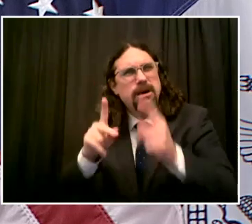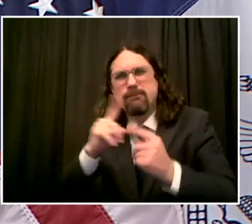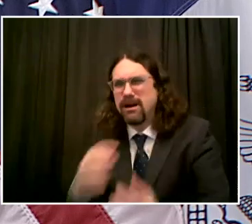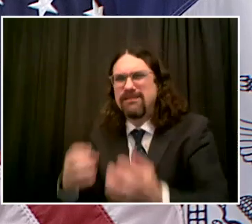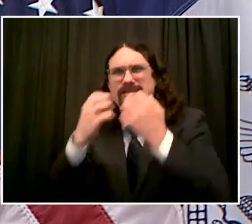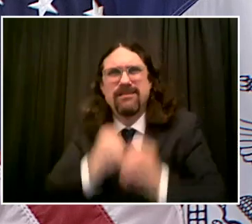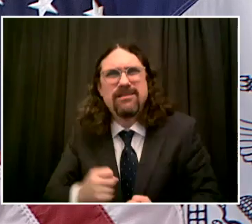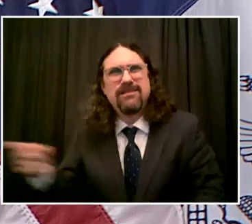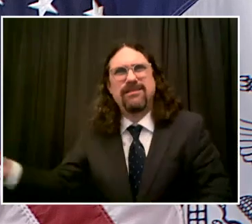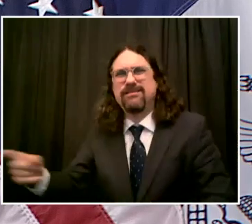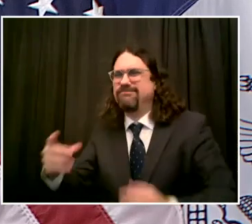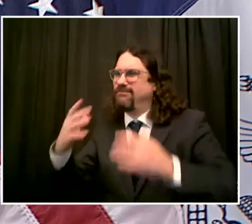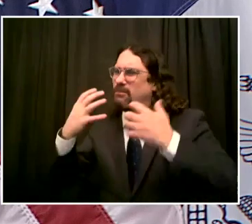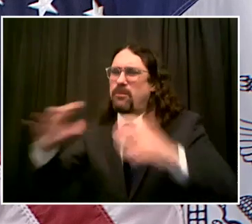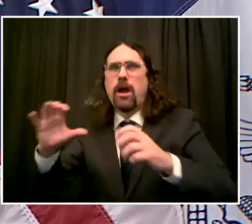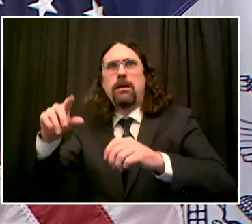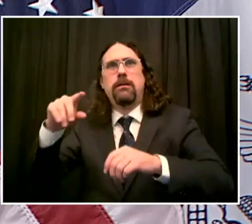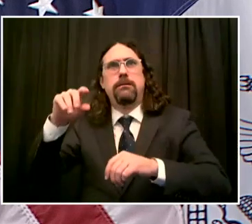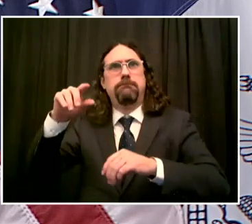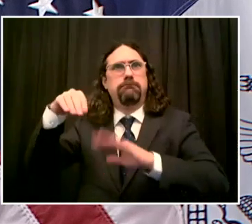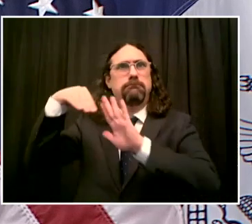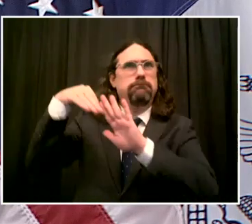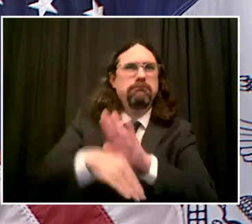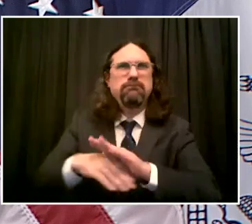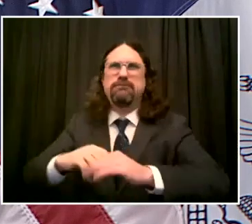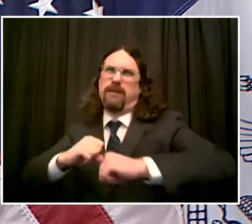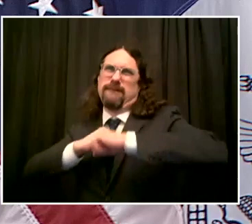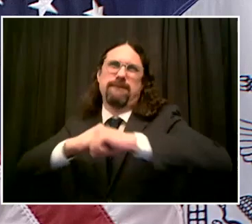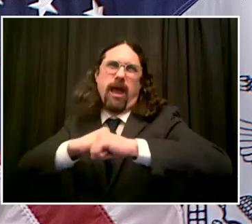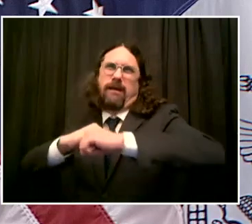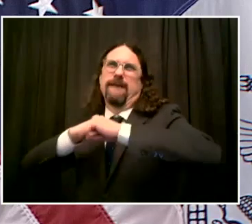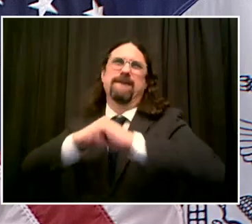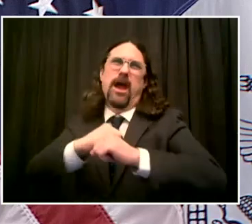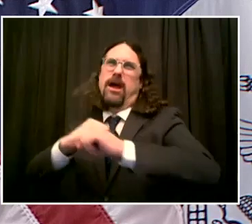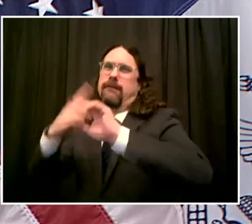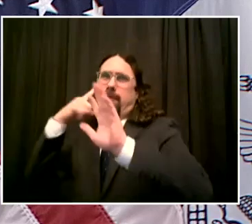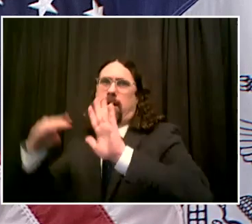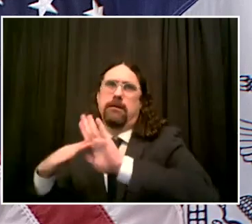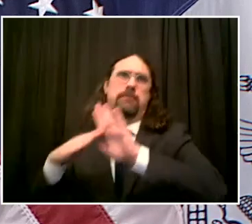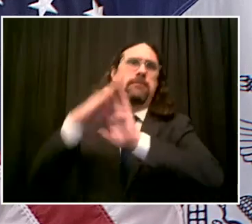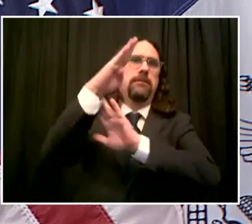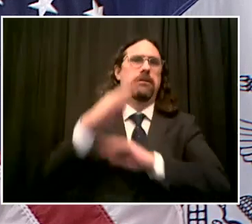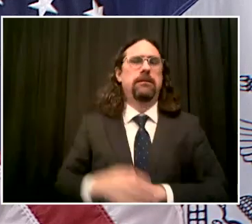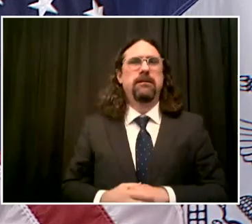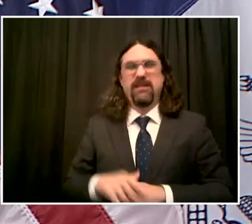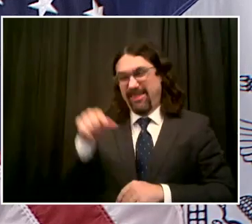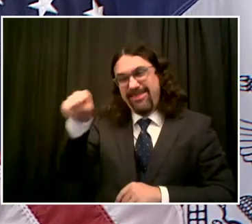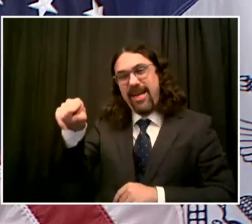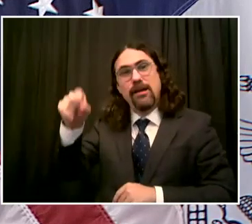MUCH STRONGER AND BETTER TODAY. AND THAT 'STR UE IN NEIGHBORHOODS ALL OVER THIS